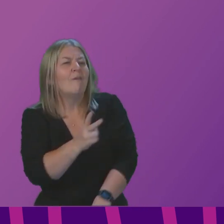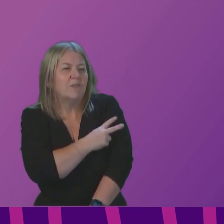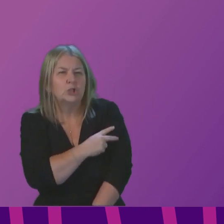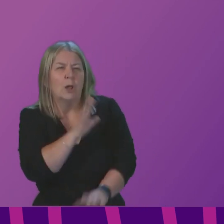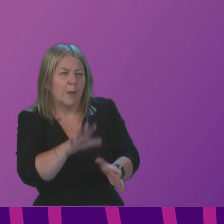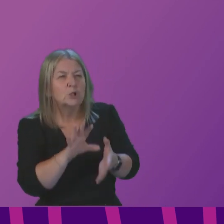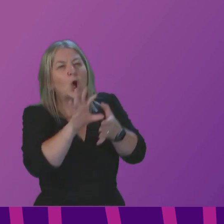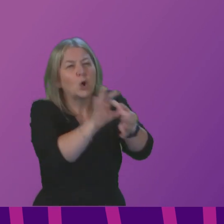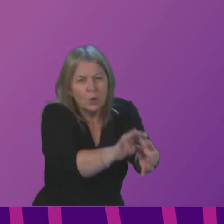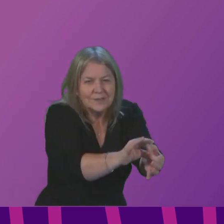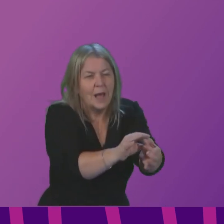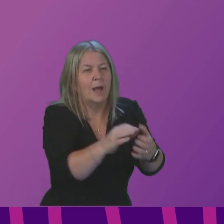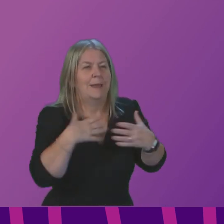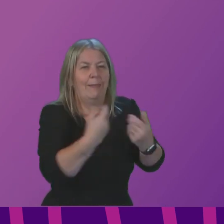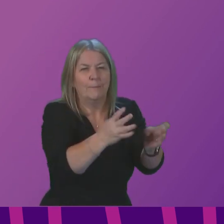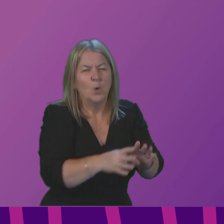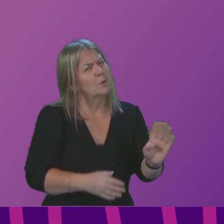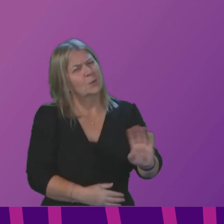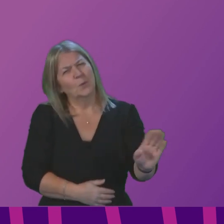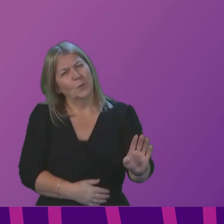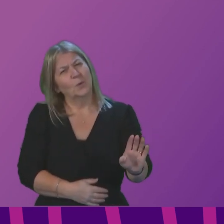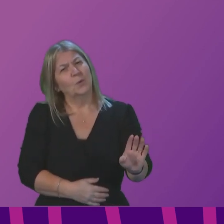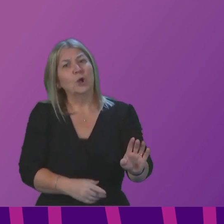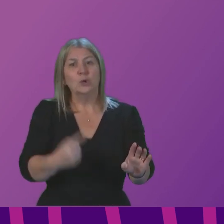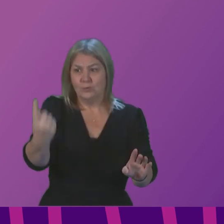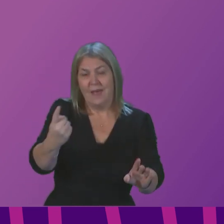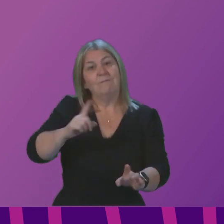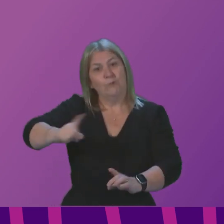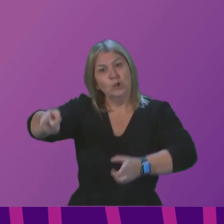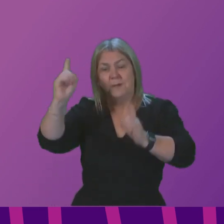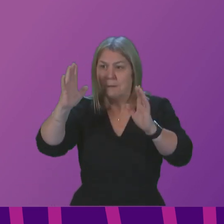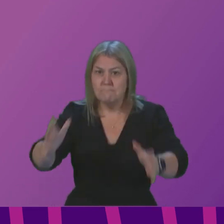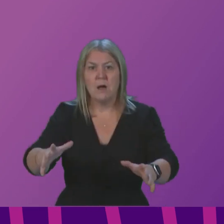back. The right thing to do would be for the First Minister to grip the issue, take ownership